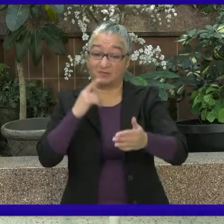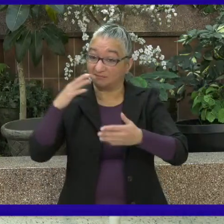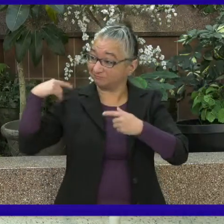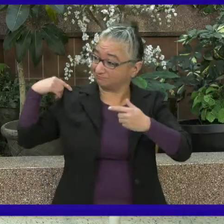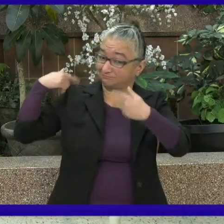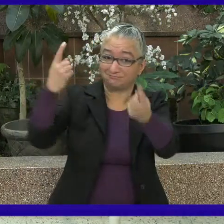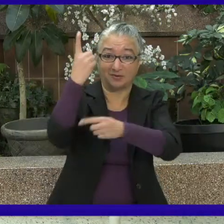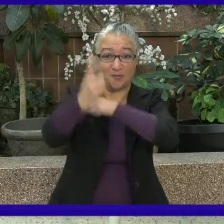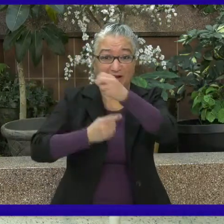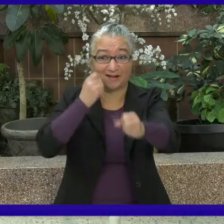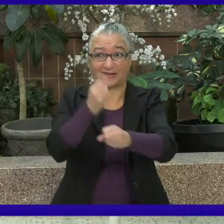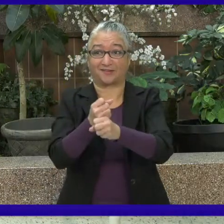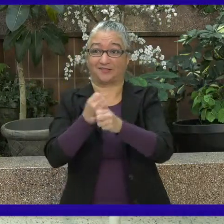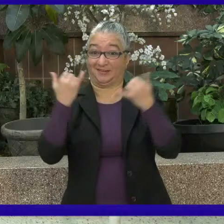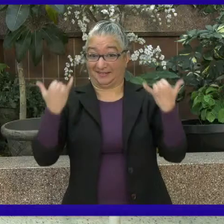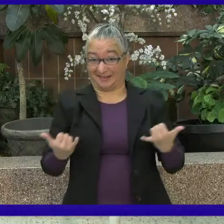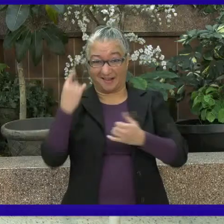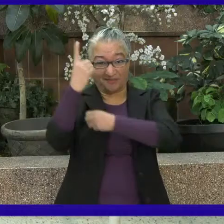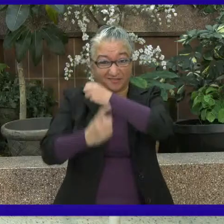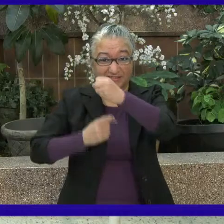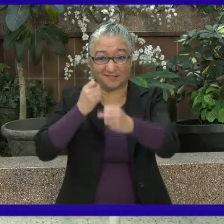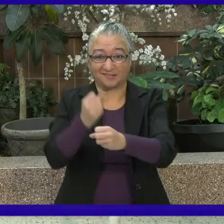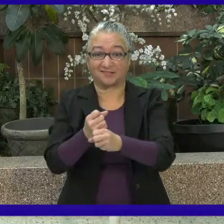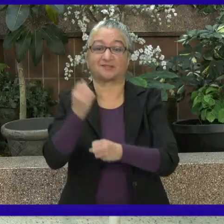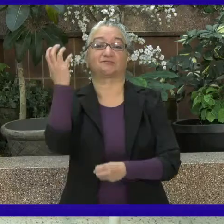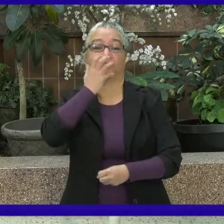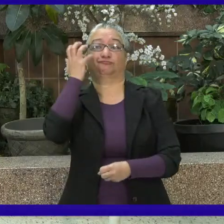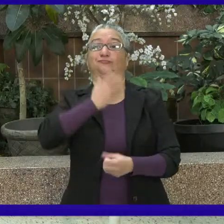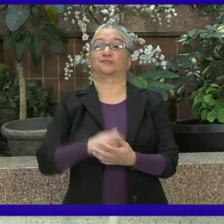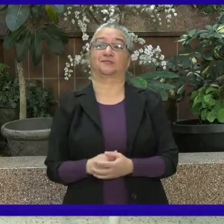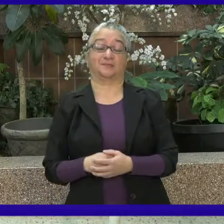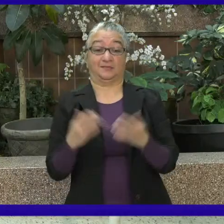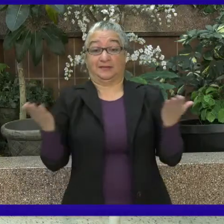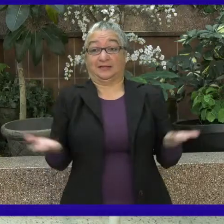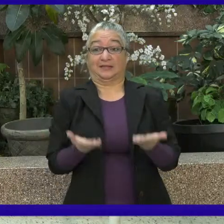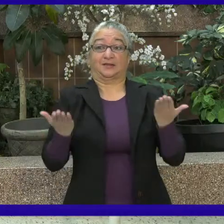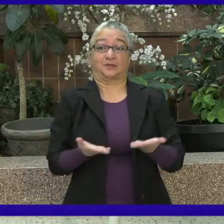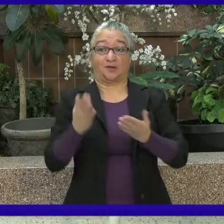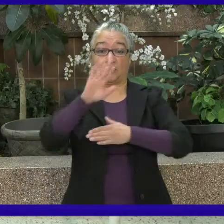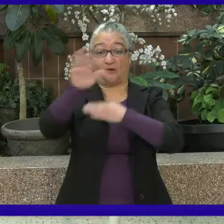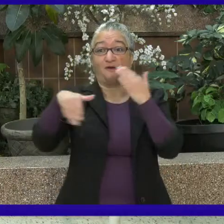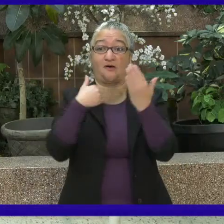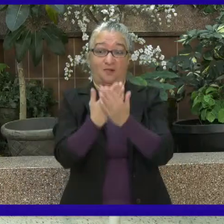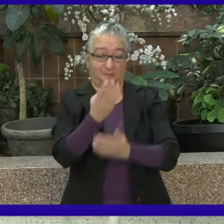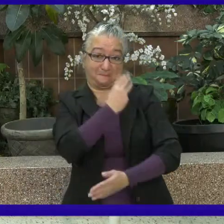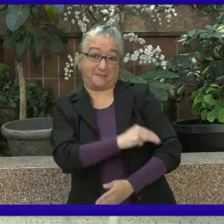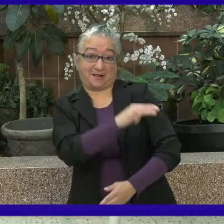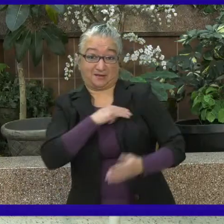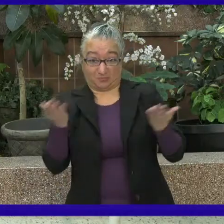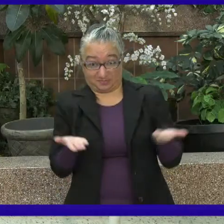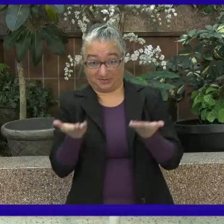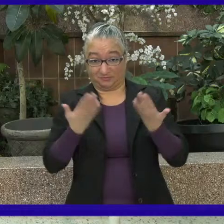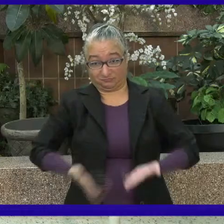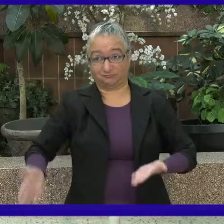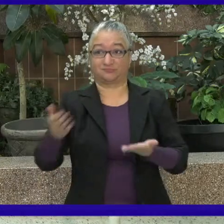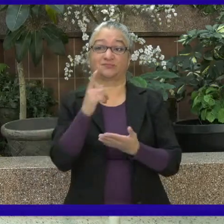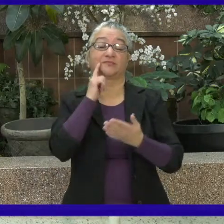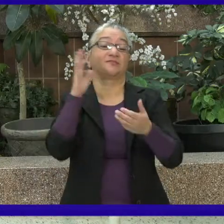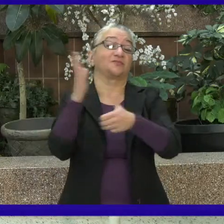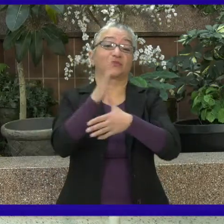i'm here on behalf of all manitobans to extend my gratitude first and foremost to dr brian sharkey